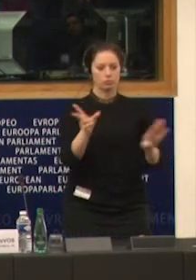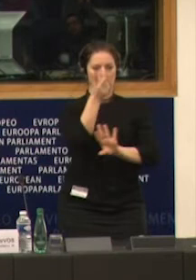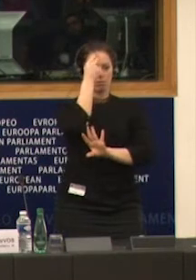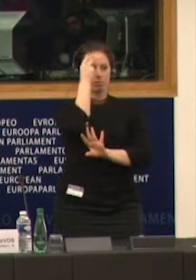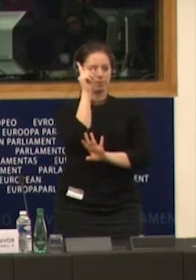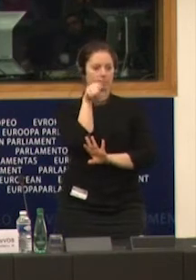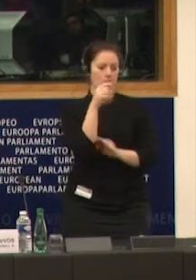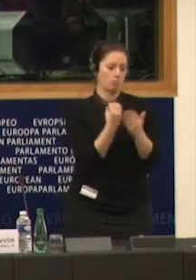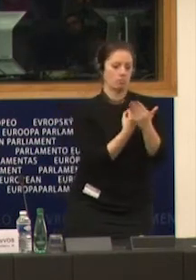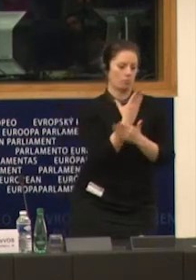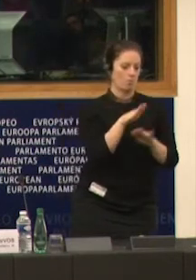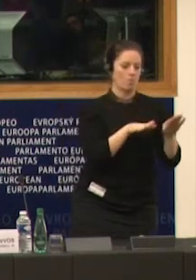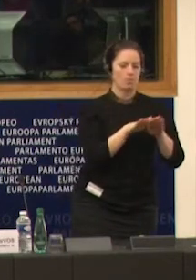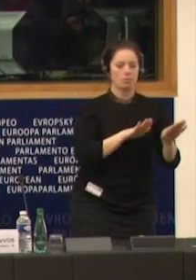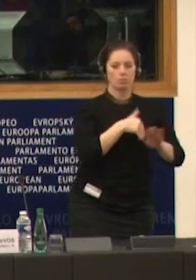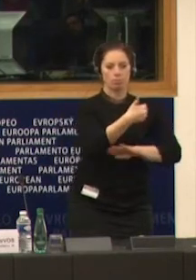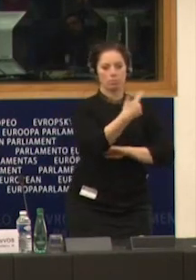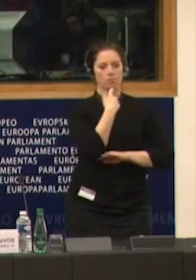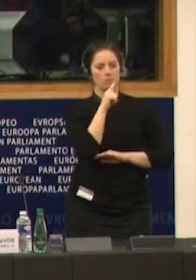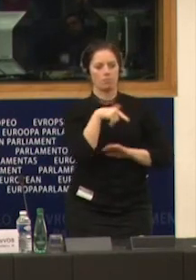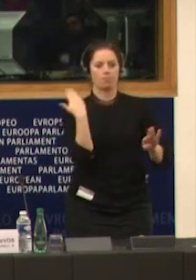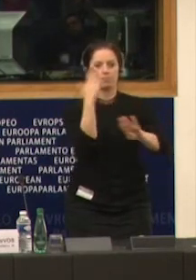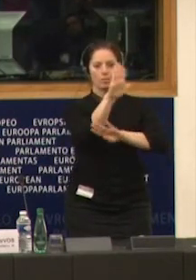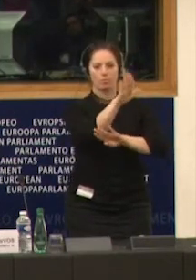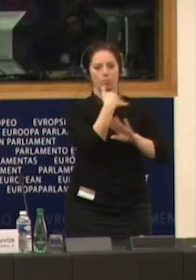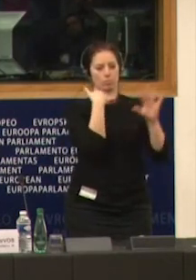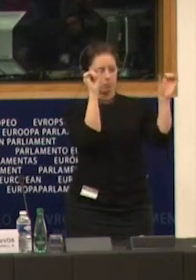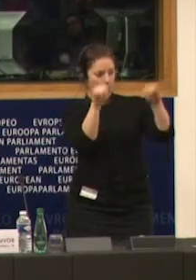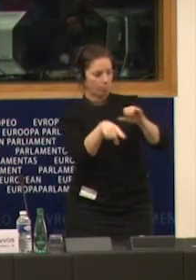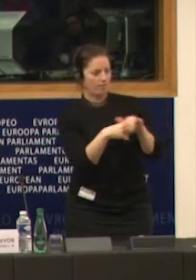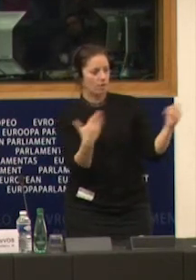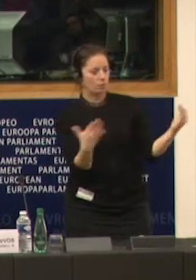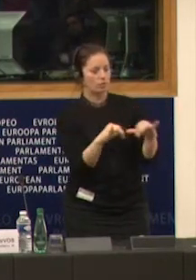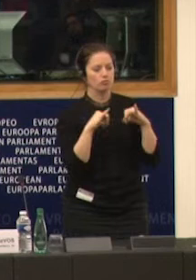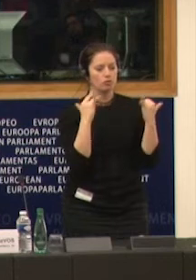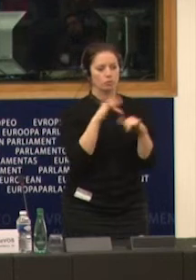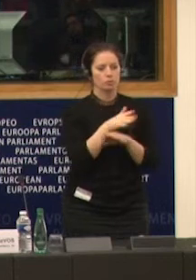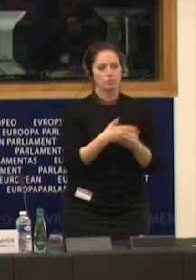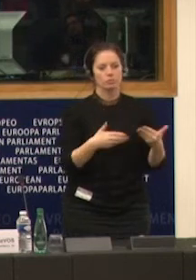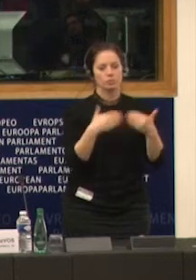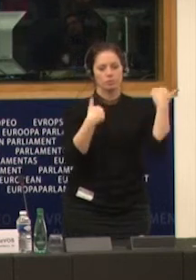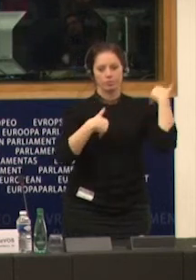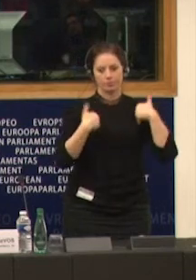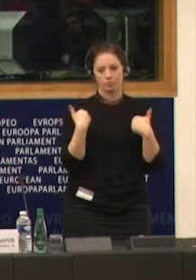to function as adults in society. And become productive members of the labour market.